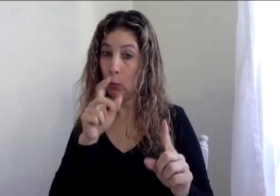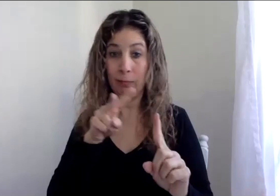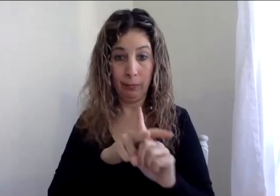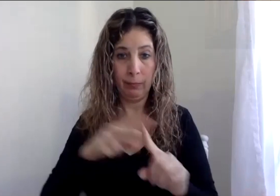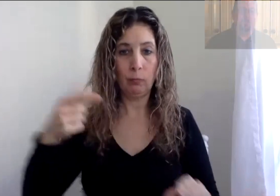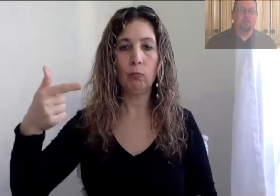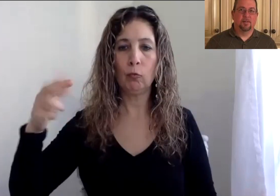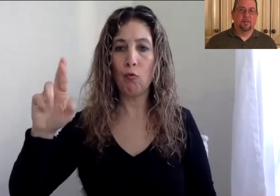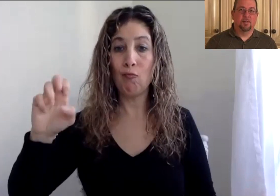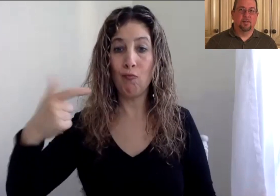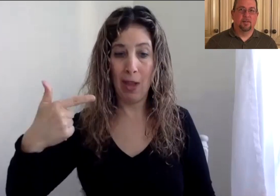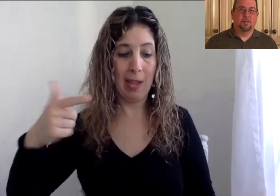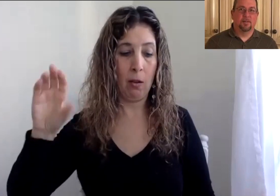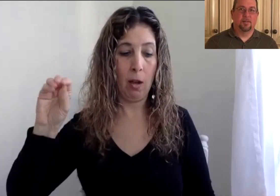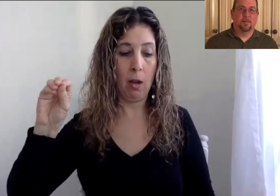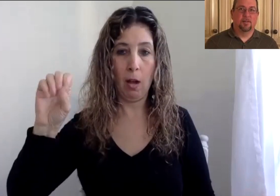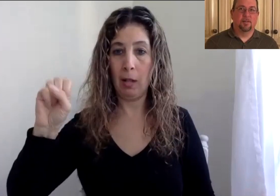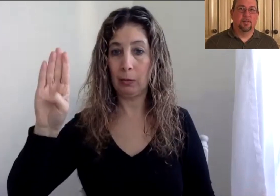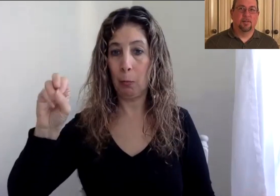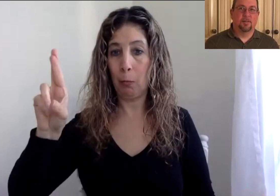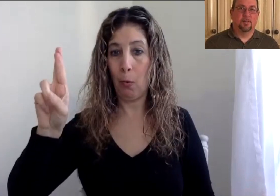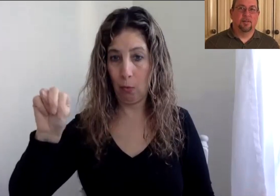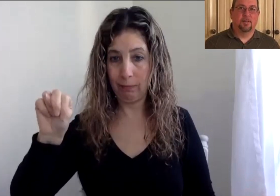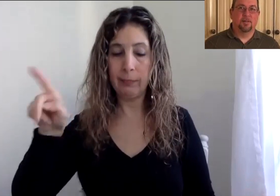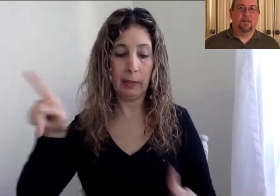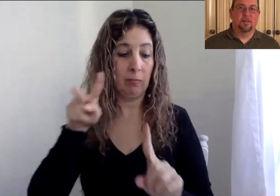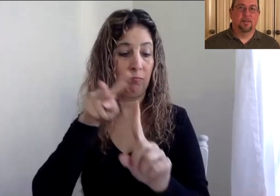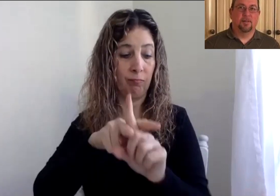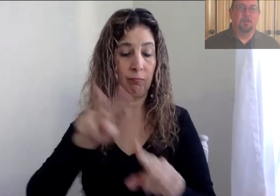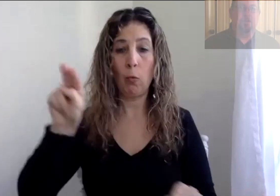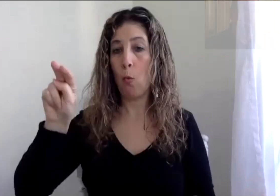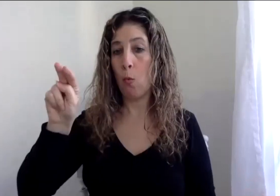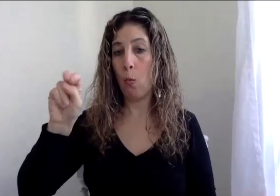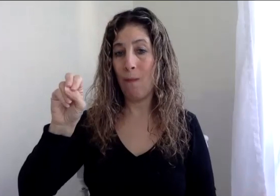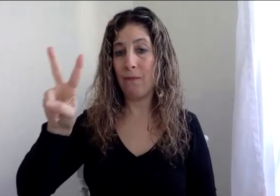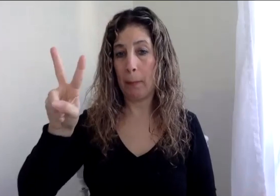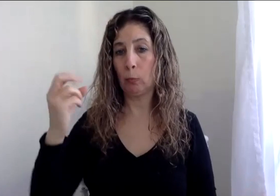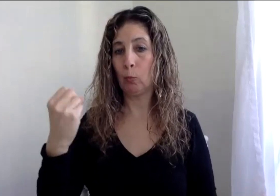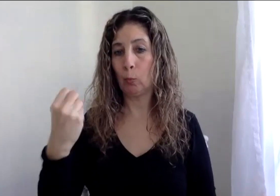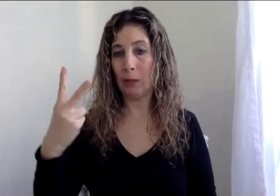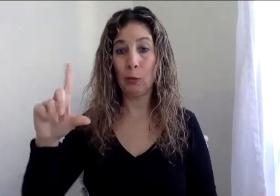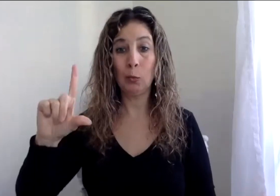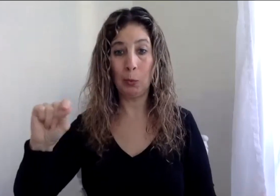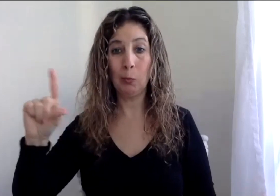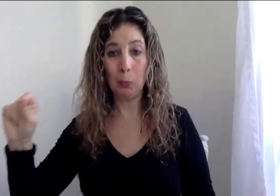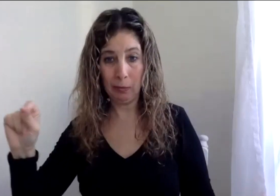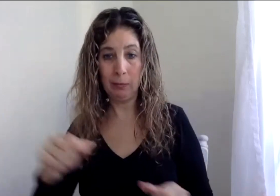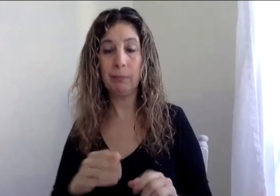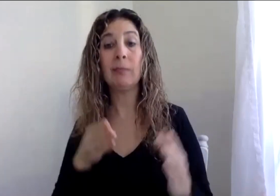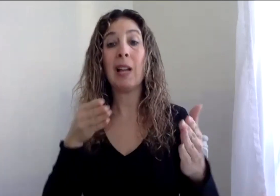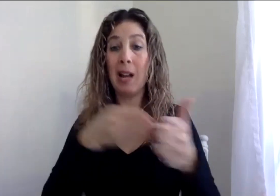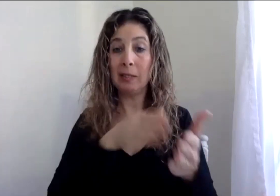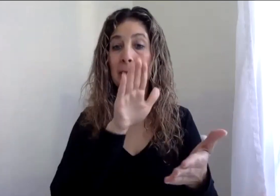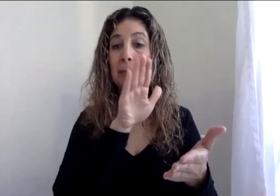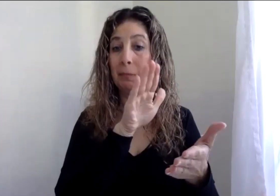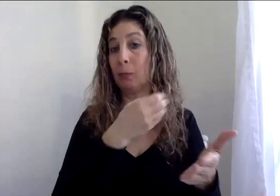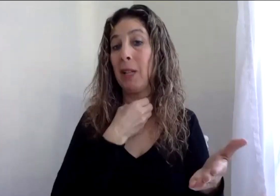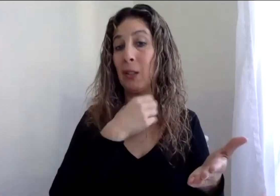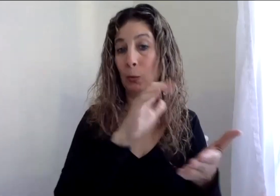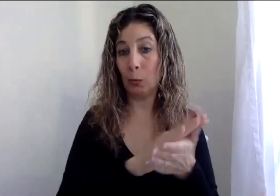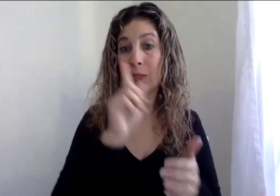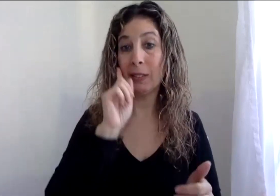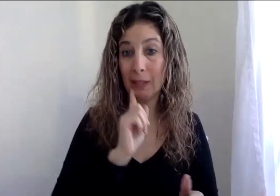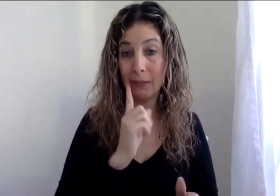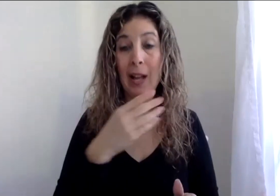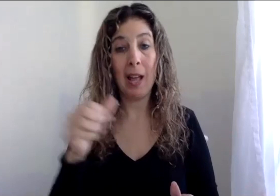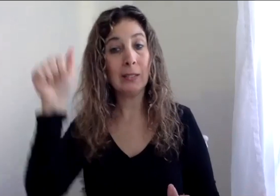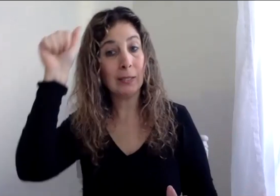The first case is was filed by Greg Osborn on November, 12th of 2020. He's suing the school